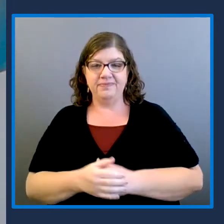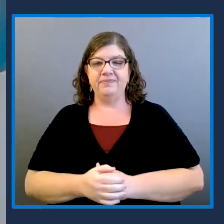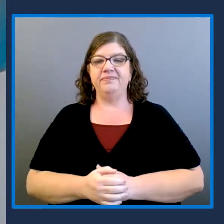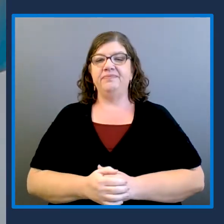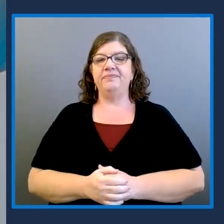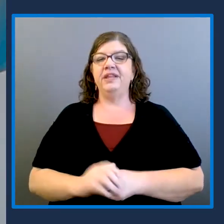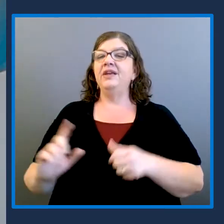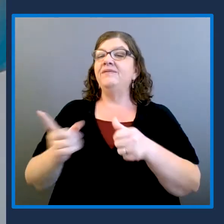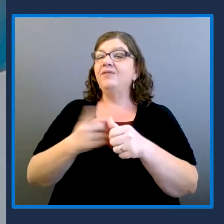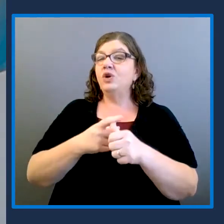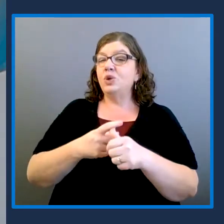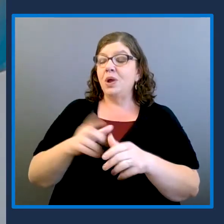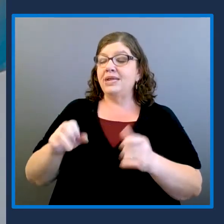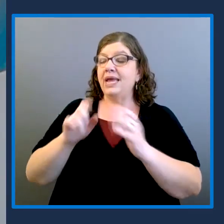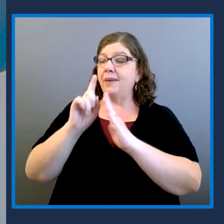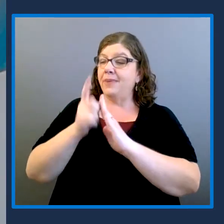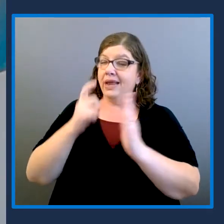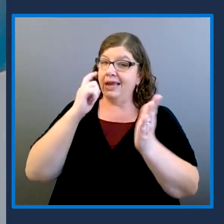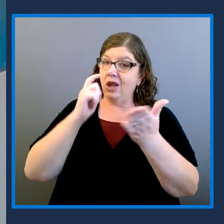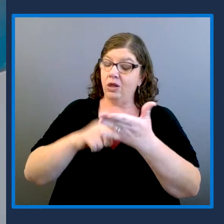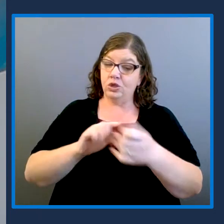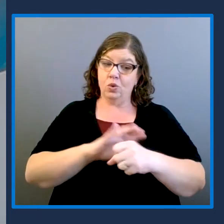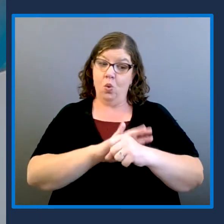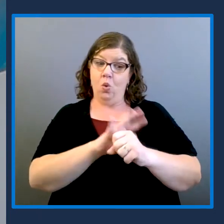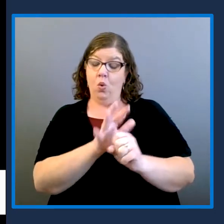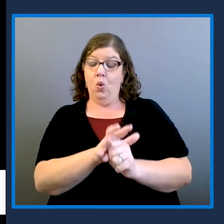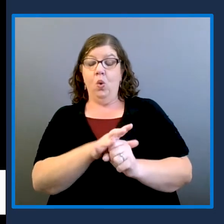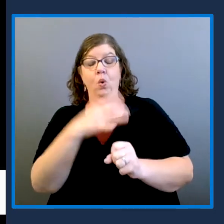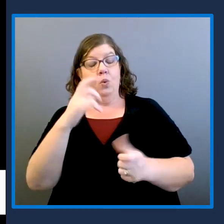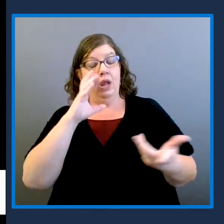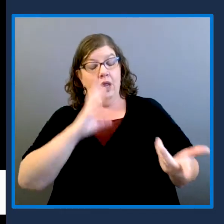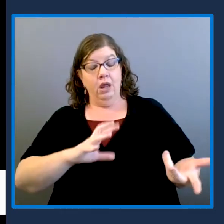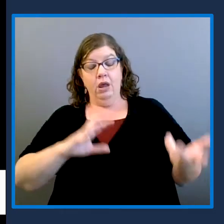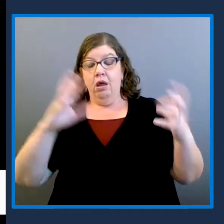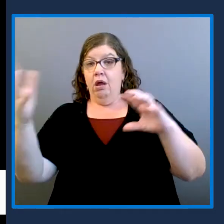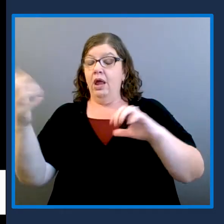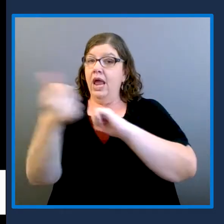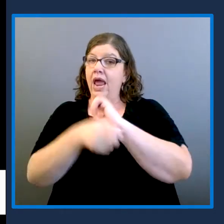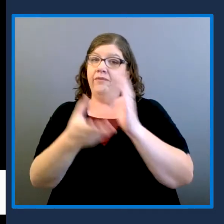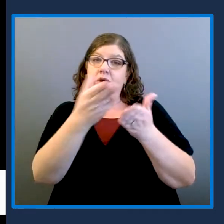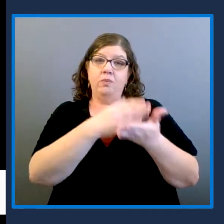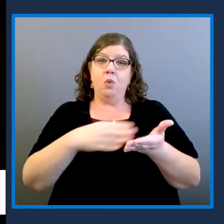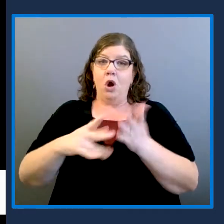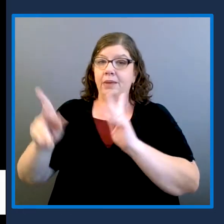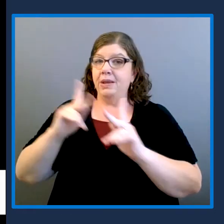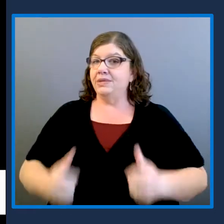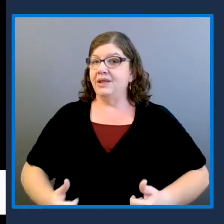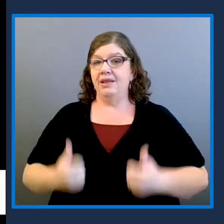we first wanted to take a minute and acknowledge that coven 19 has been disrupting every aspect